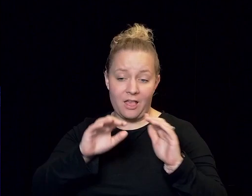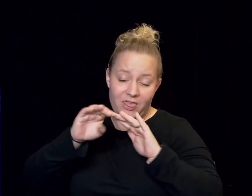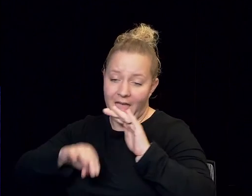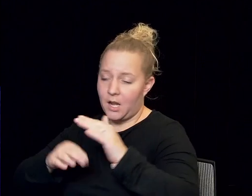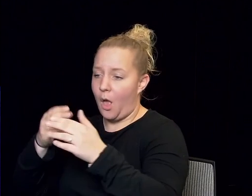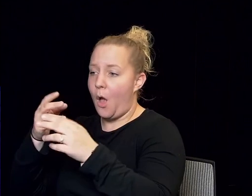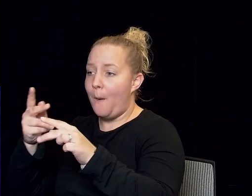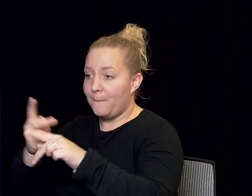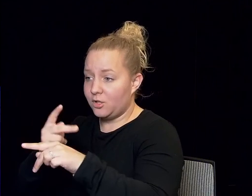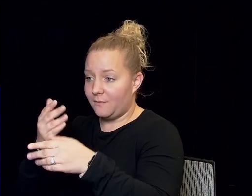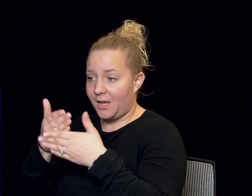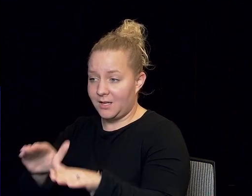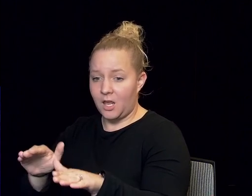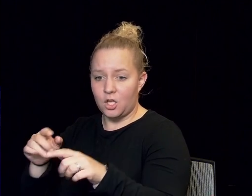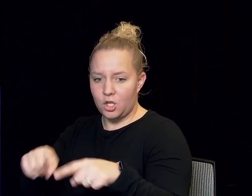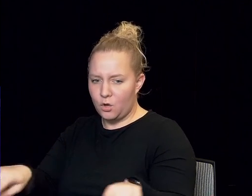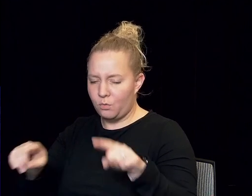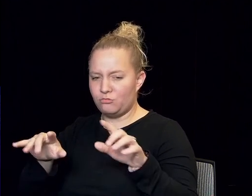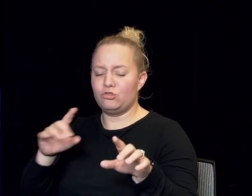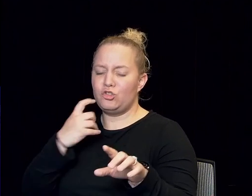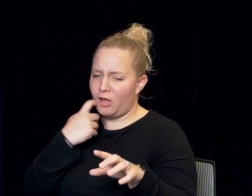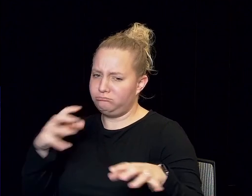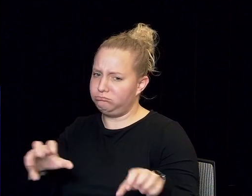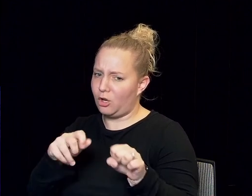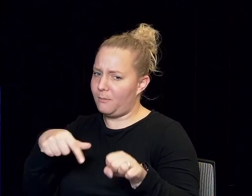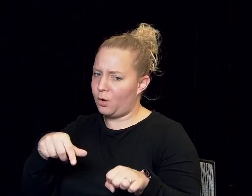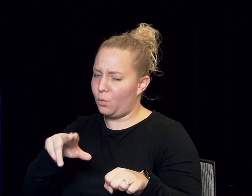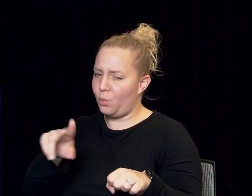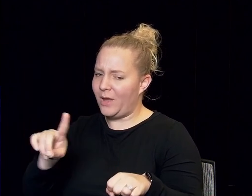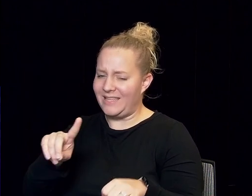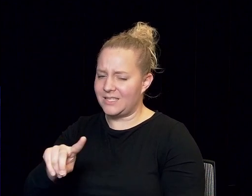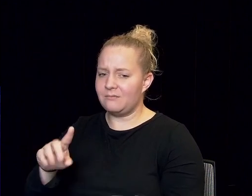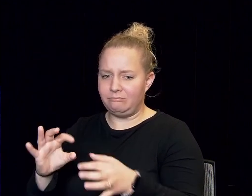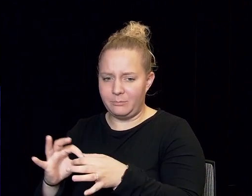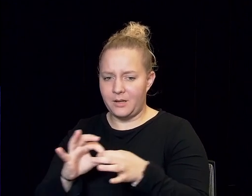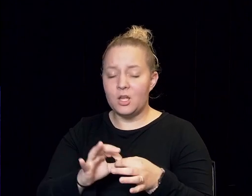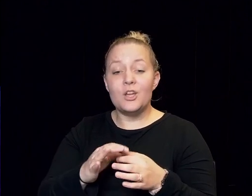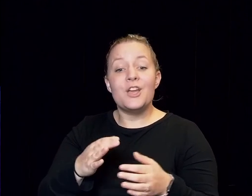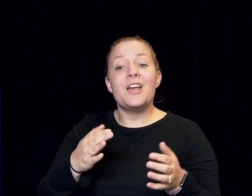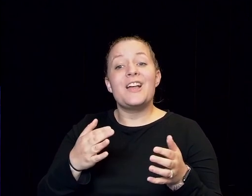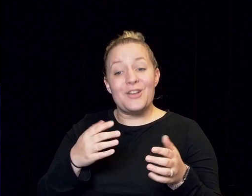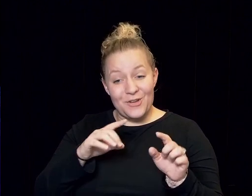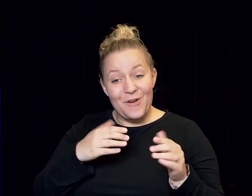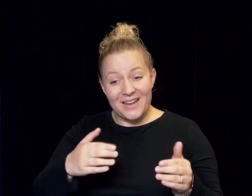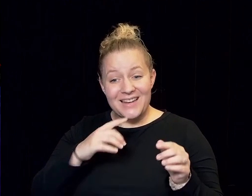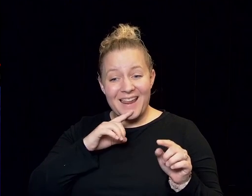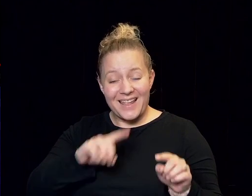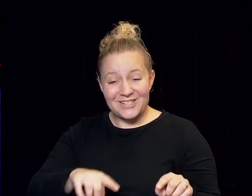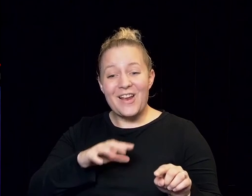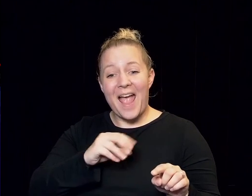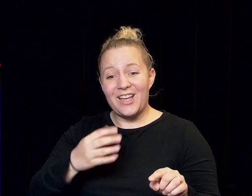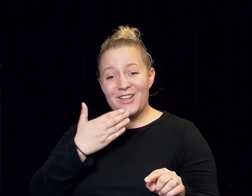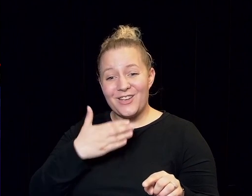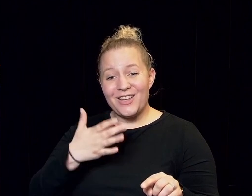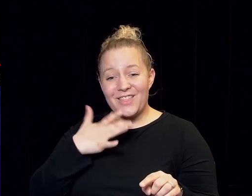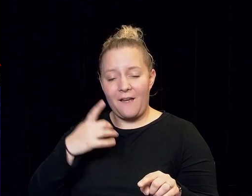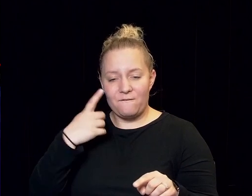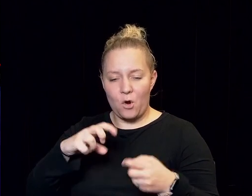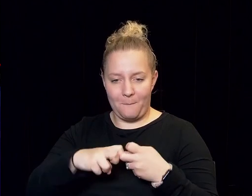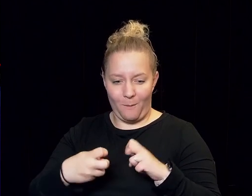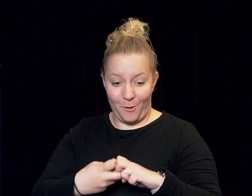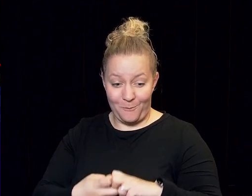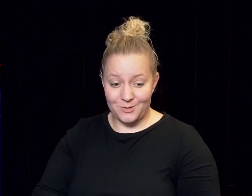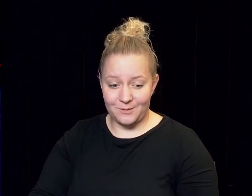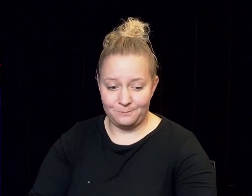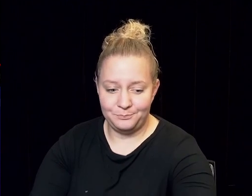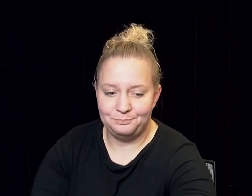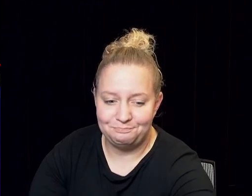just took a quiz over. So, go ahead and answer that question and good luck on your problems!